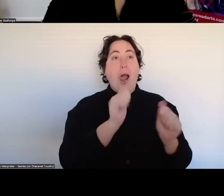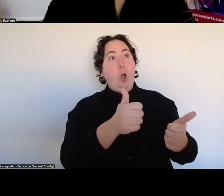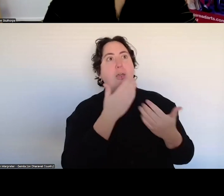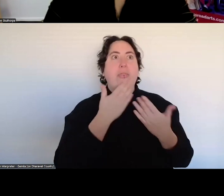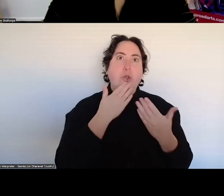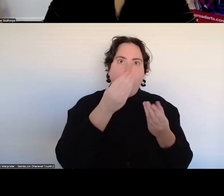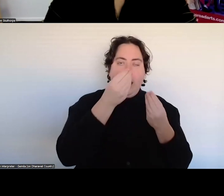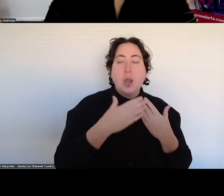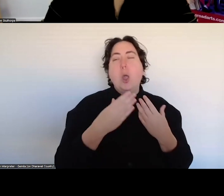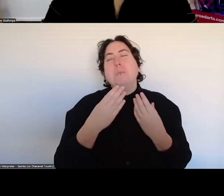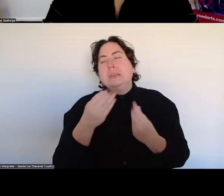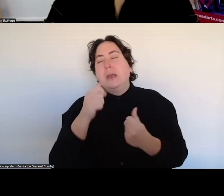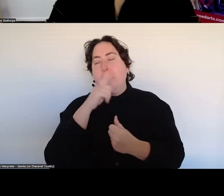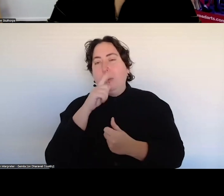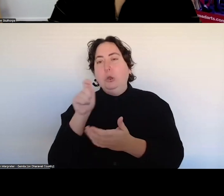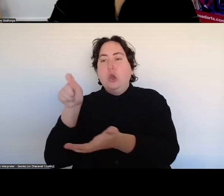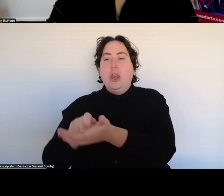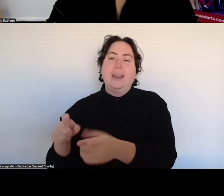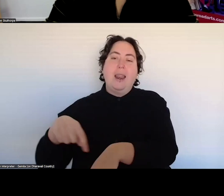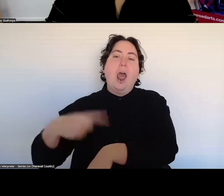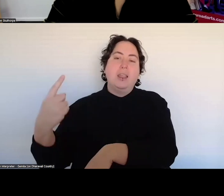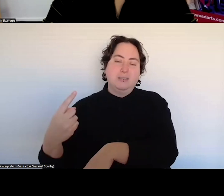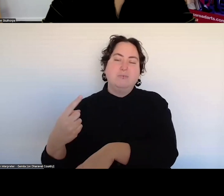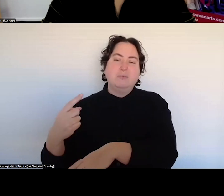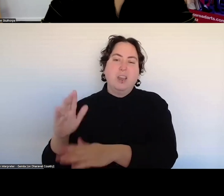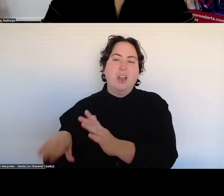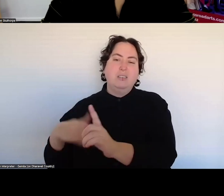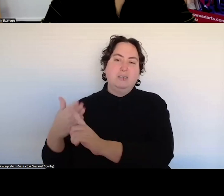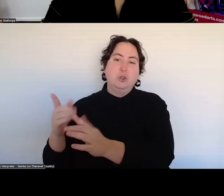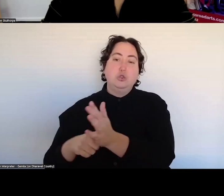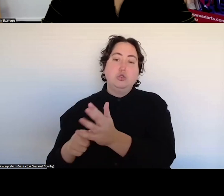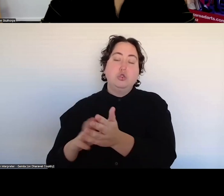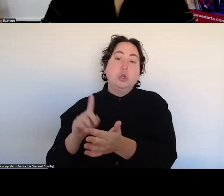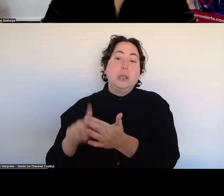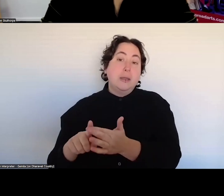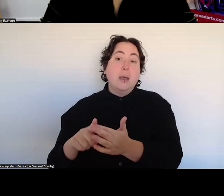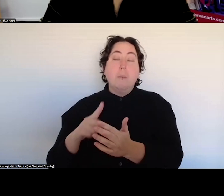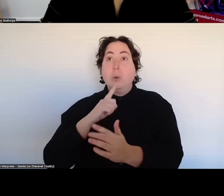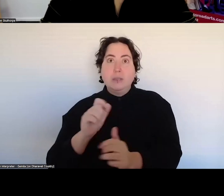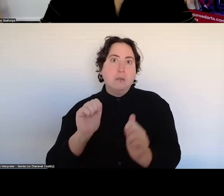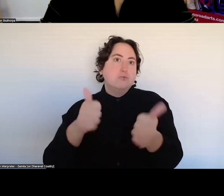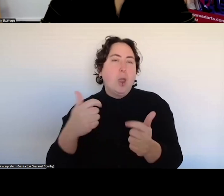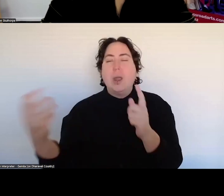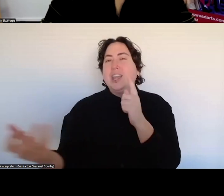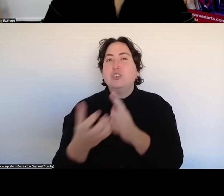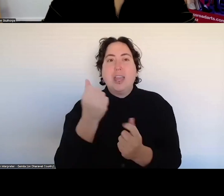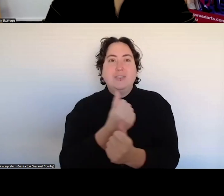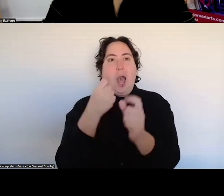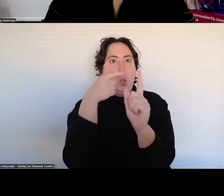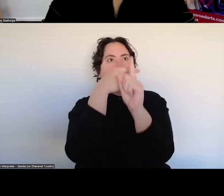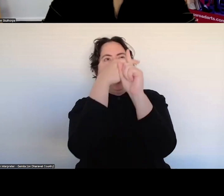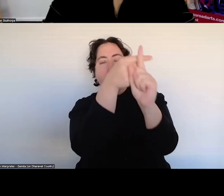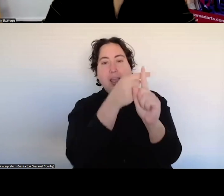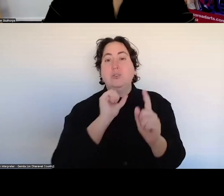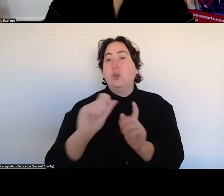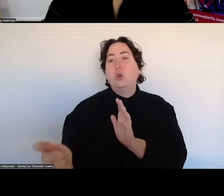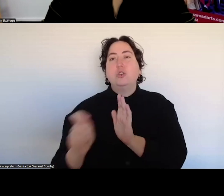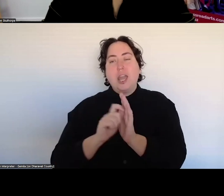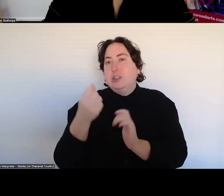the 31st but we communicated to them that we hit the target but your donation will still contribute